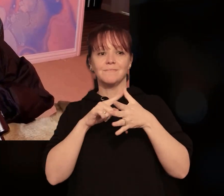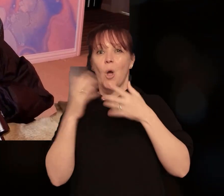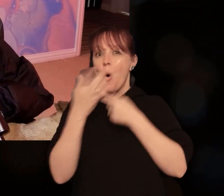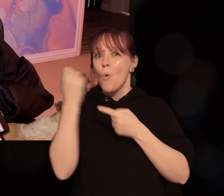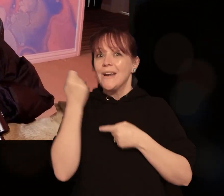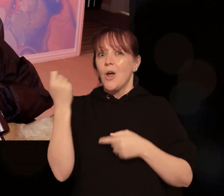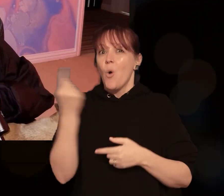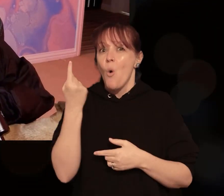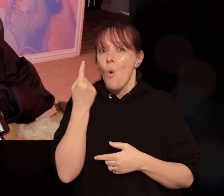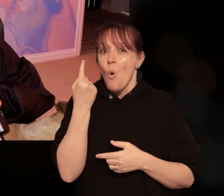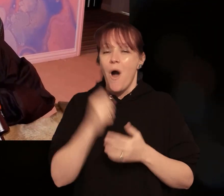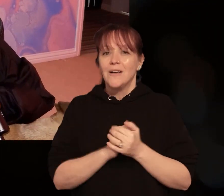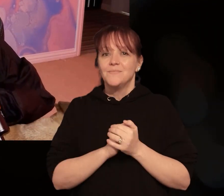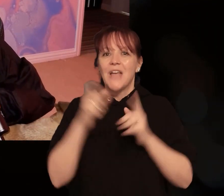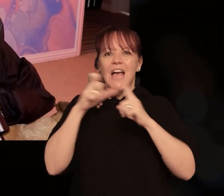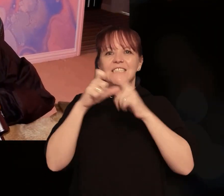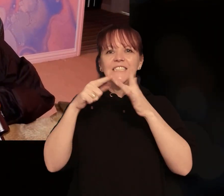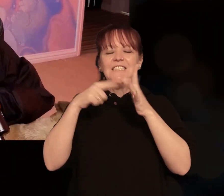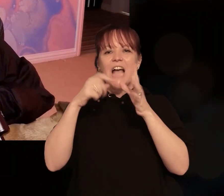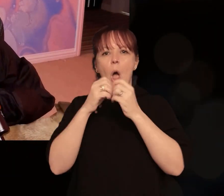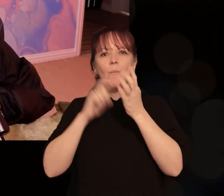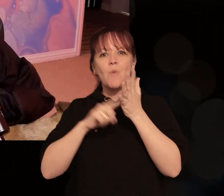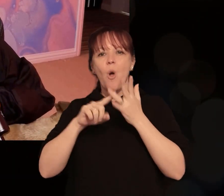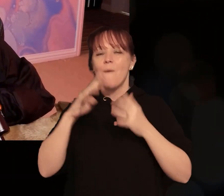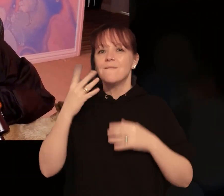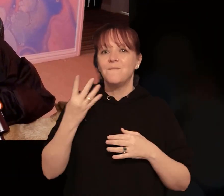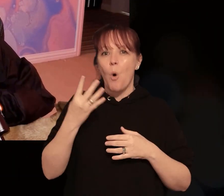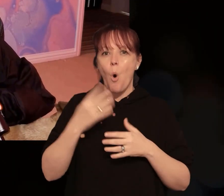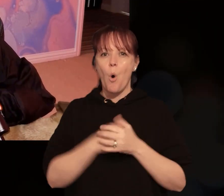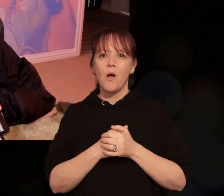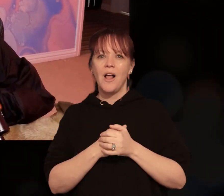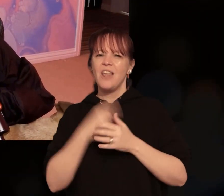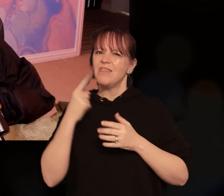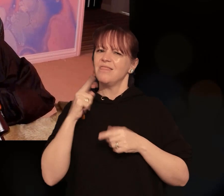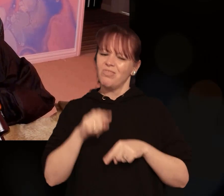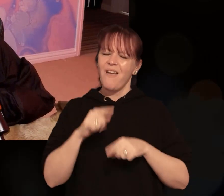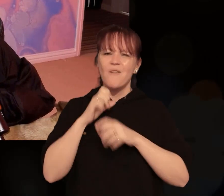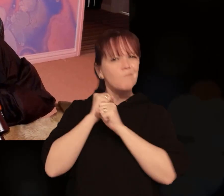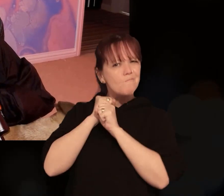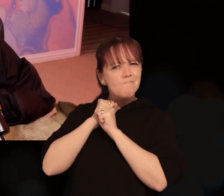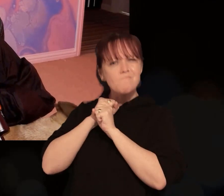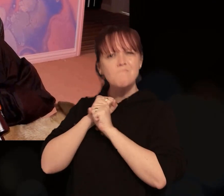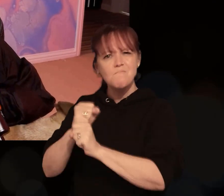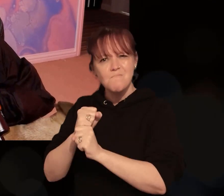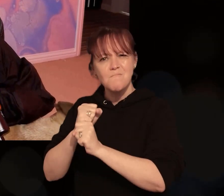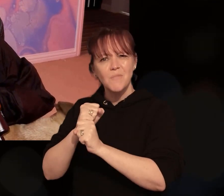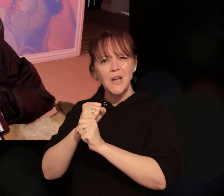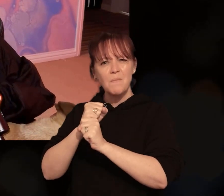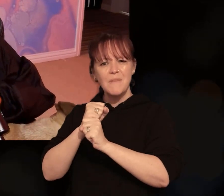The Diablo team has demonstrated a huge level of commitment to accessibility since launch, which followed on throughout 2024.